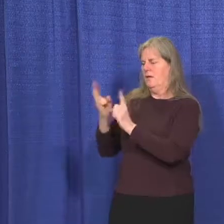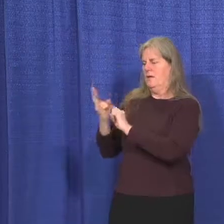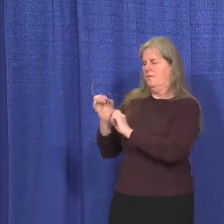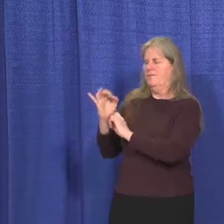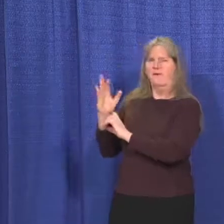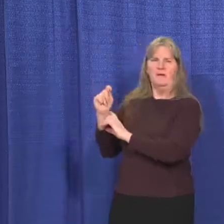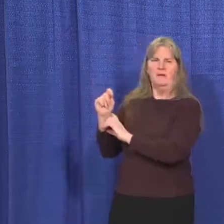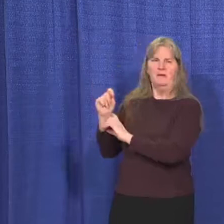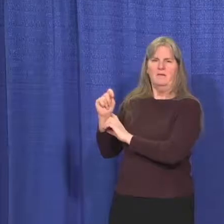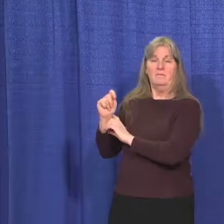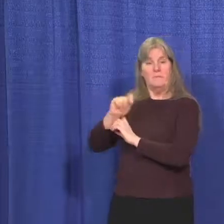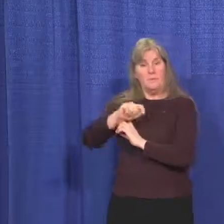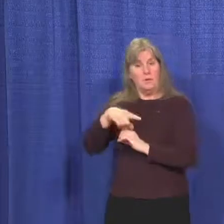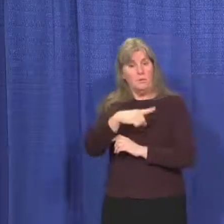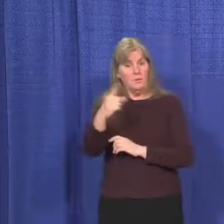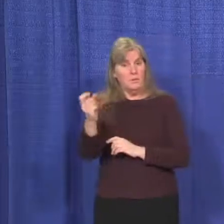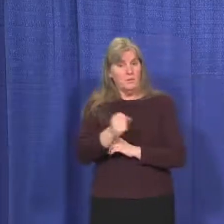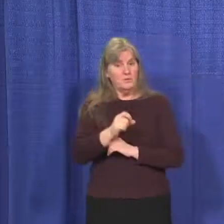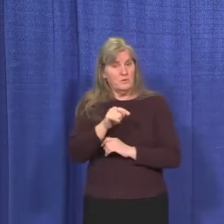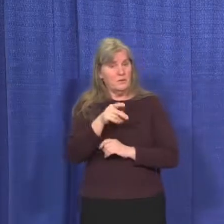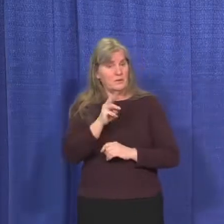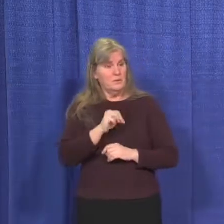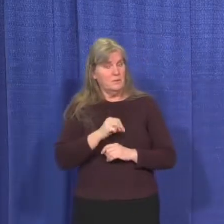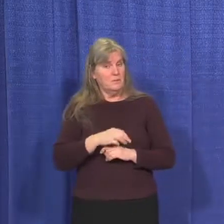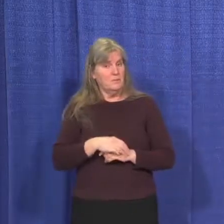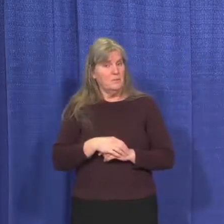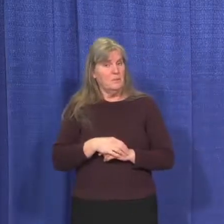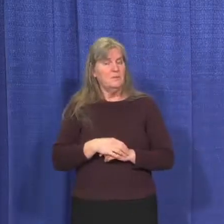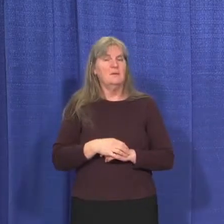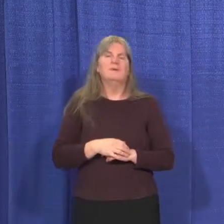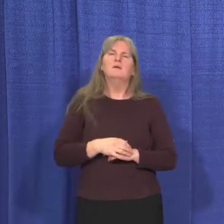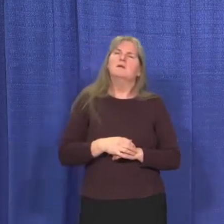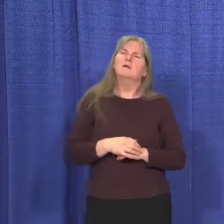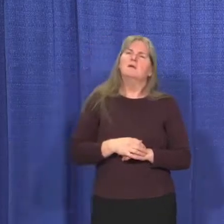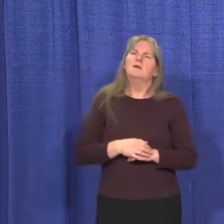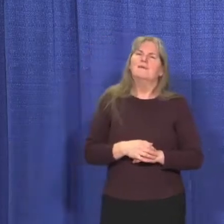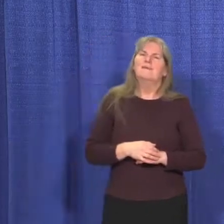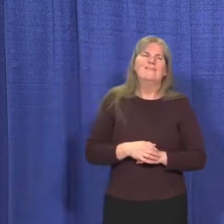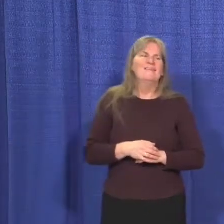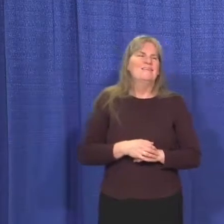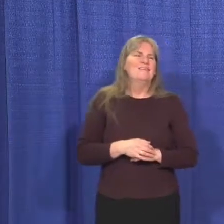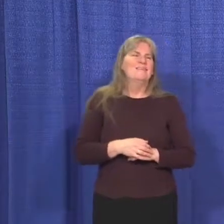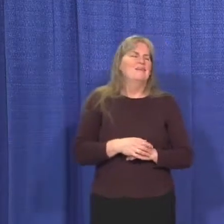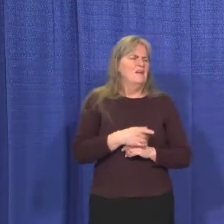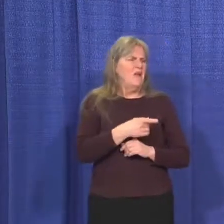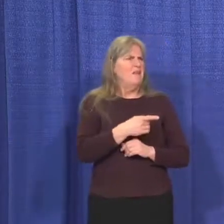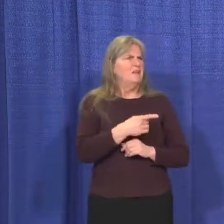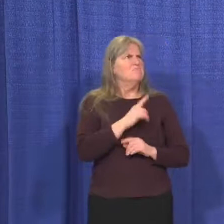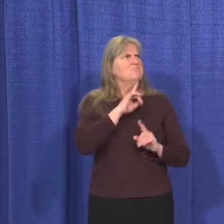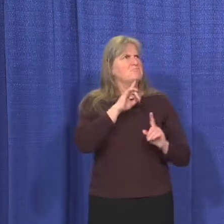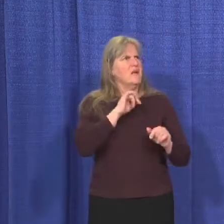Do you have a final question, Tim? Just... I think Dr Hanley has touched on